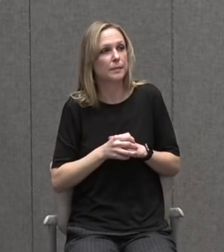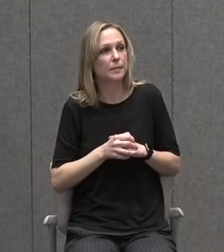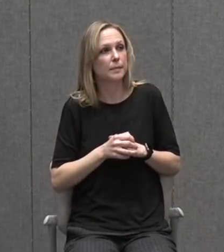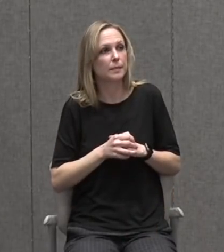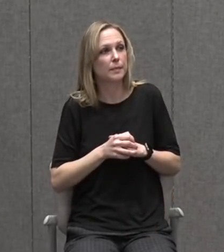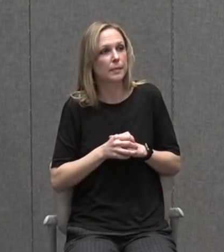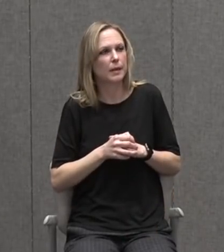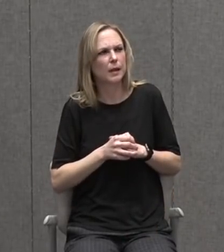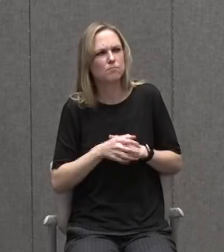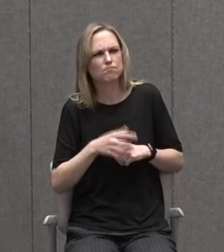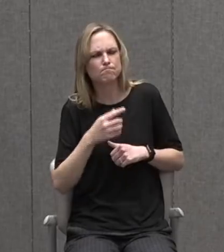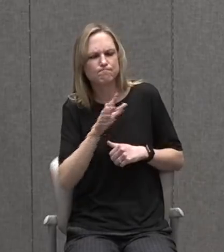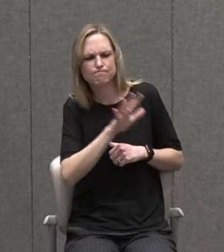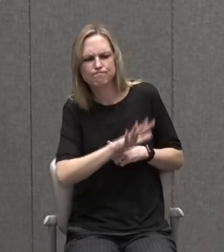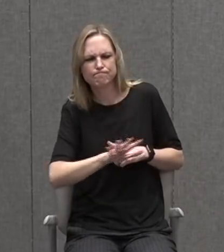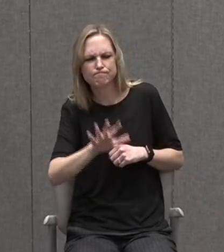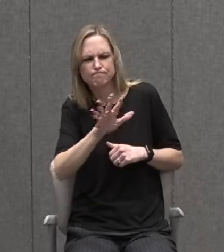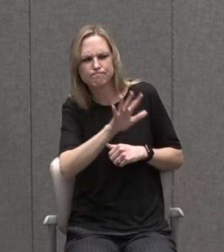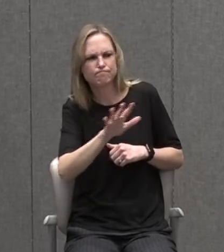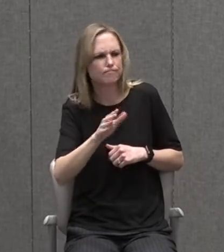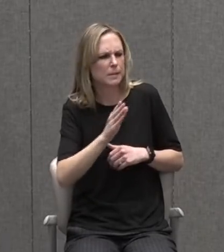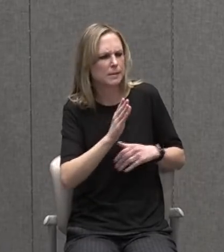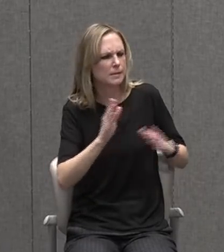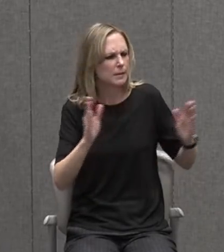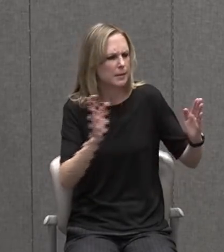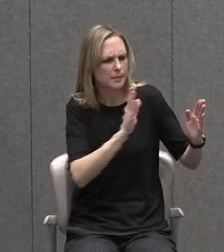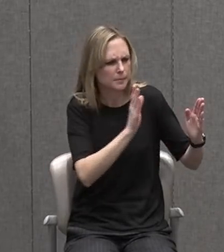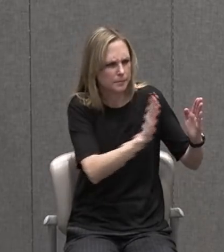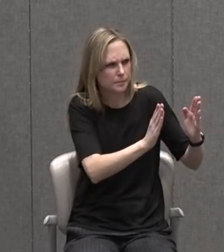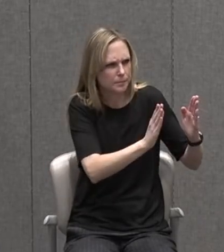I'm gonna say that is the 39.300 thousandths.